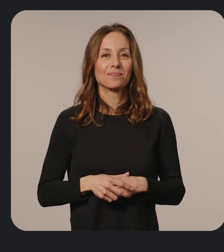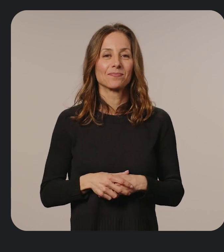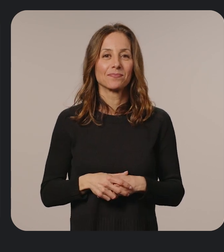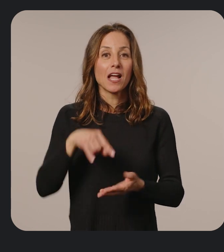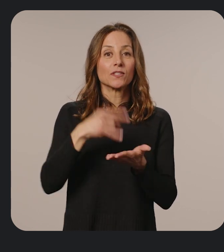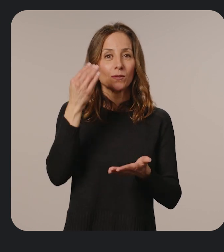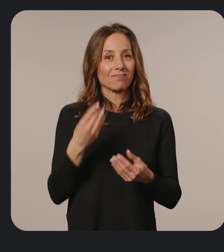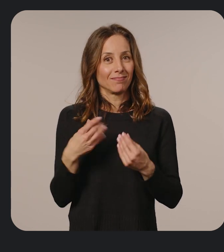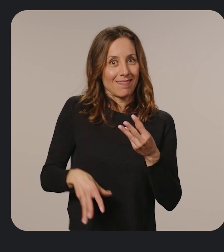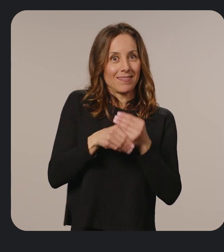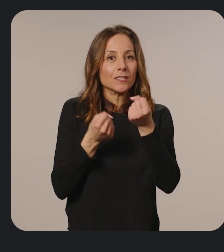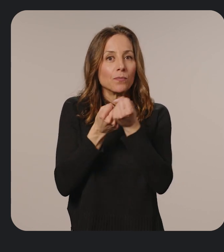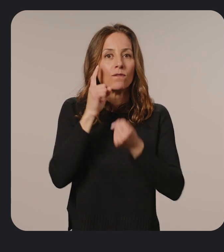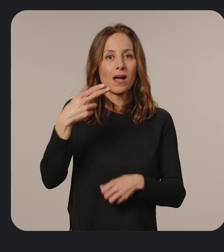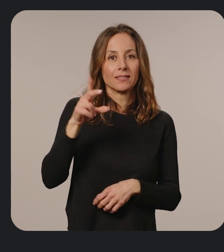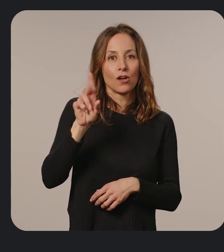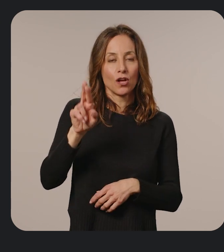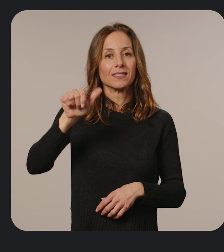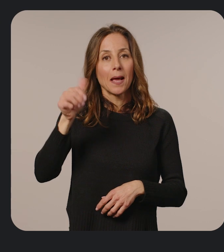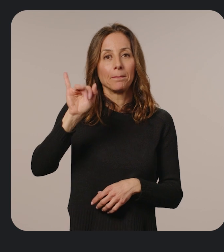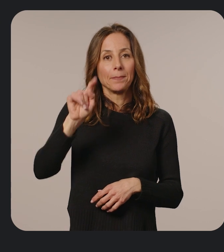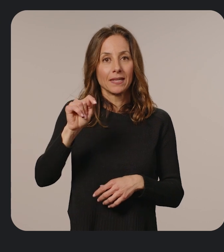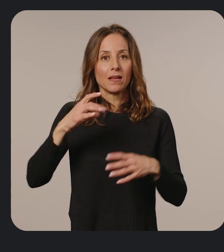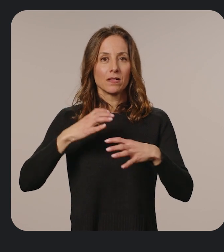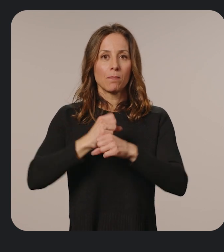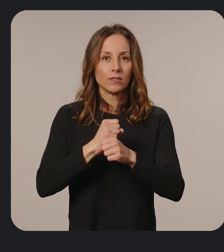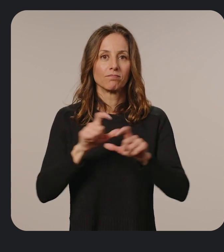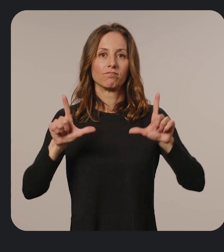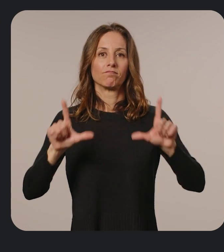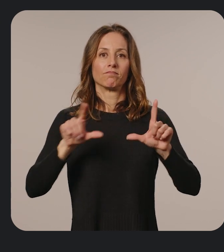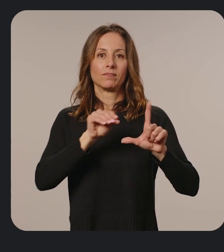This is just the beginning. Android 14 adds support for HDR 10-bit